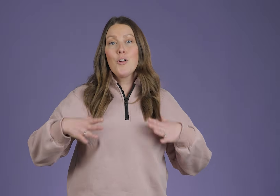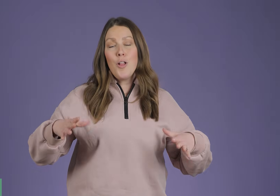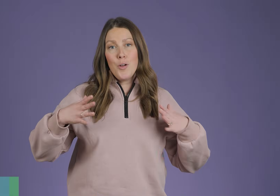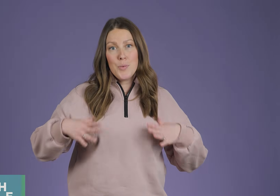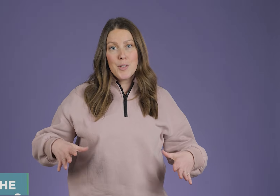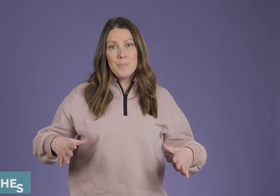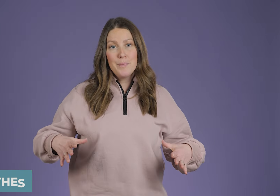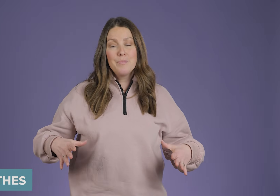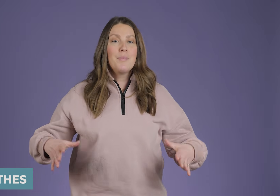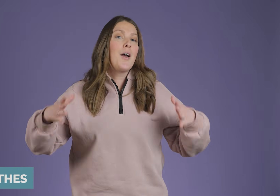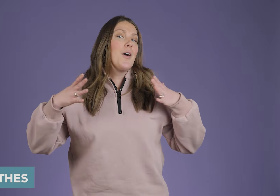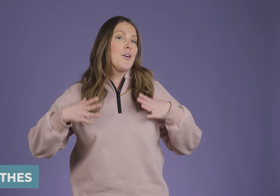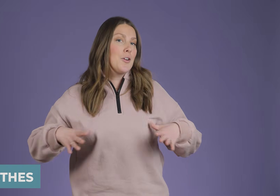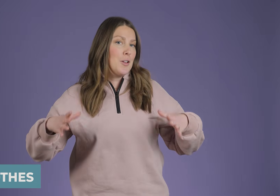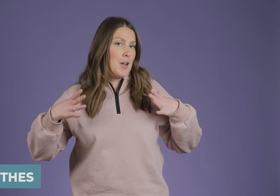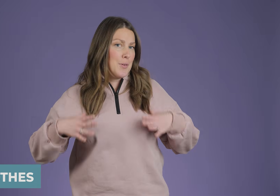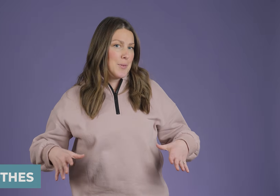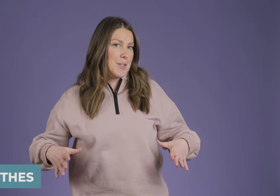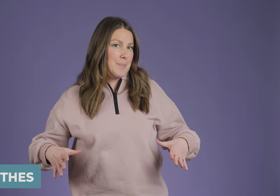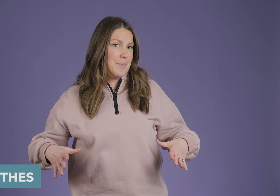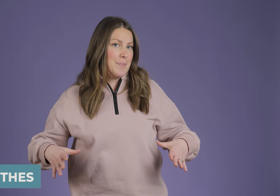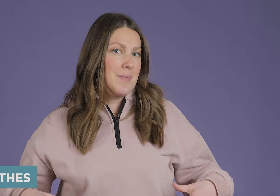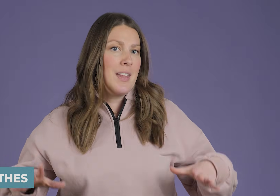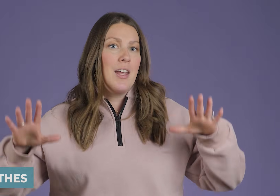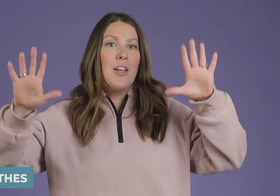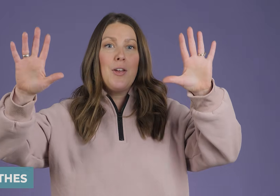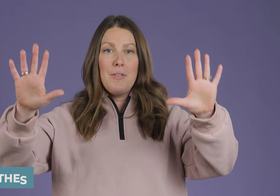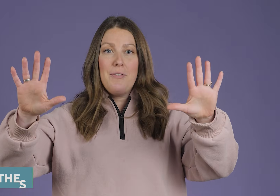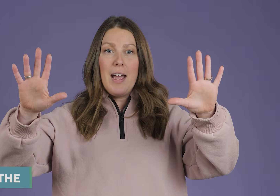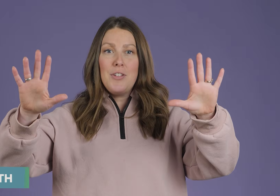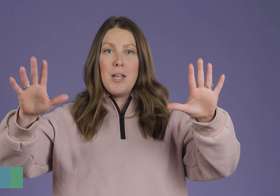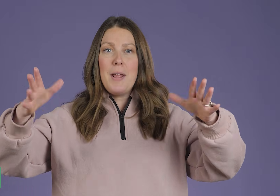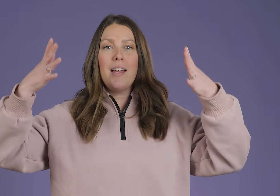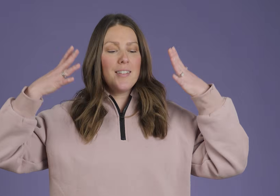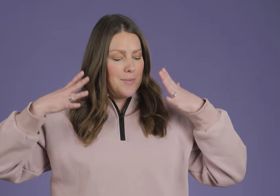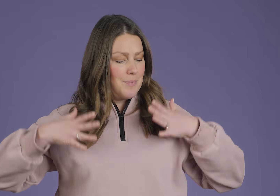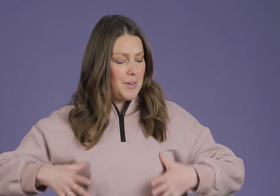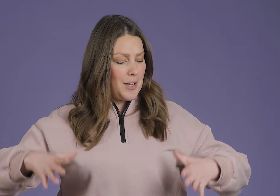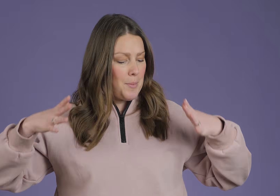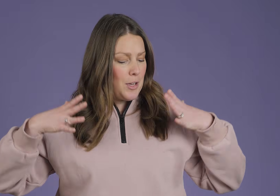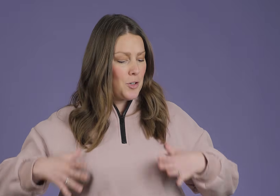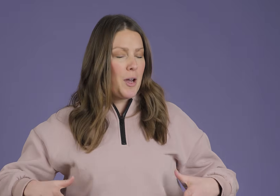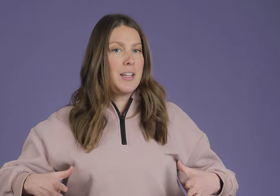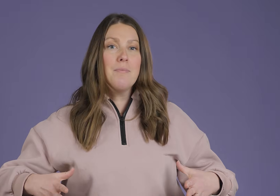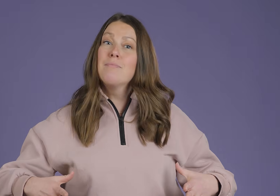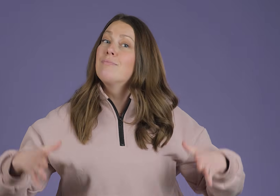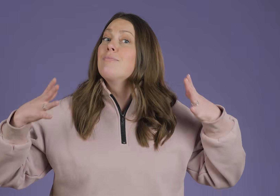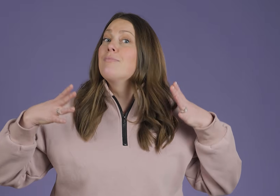Clothes. You have a five shape hands coming on your body,